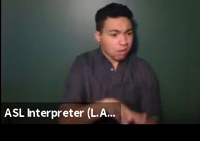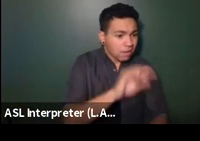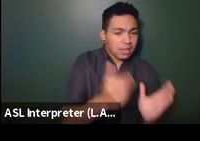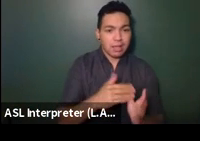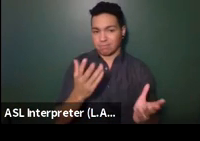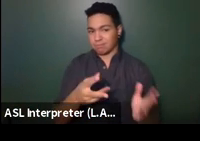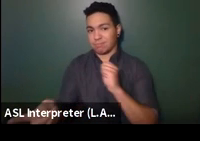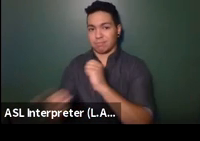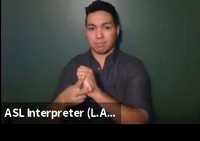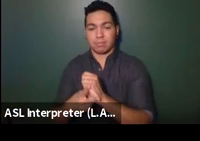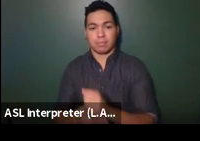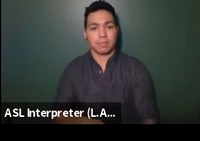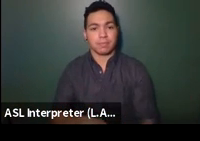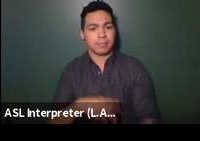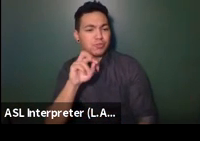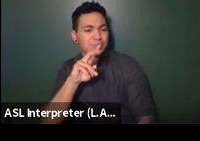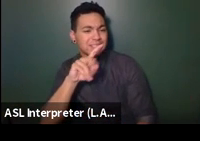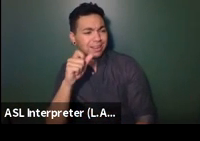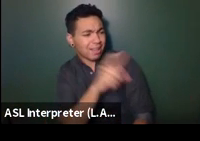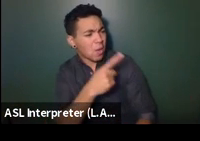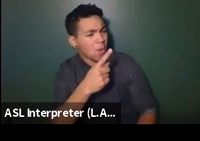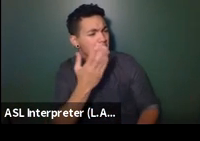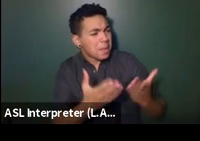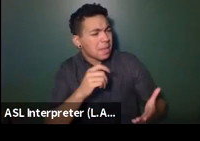Kristina Wambold: I don't see the button for adding resources.